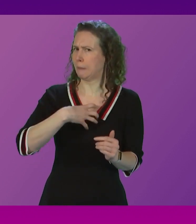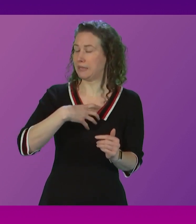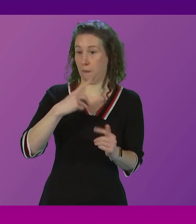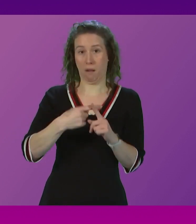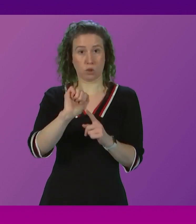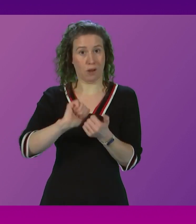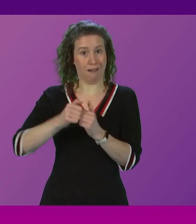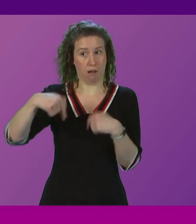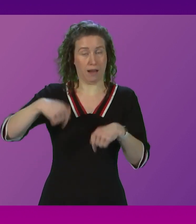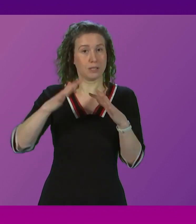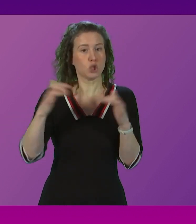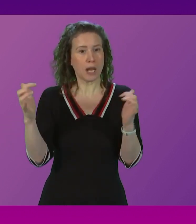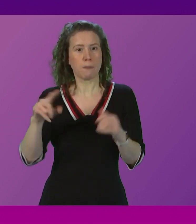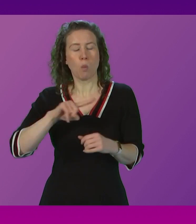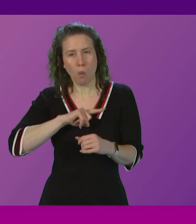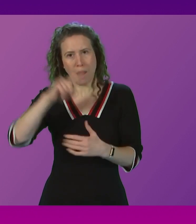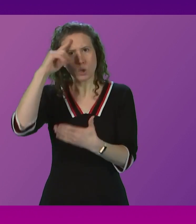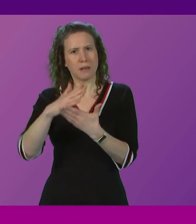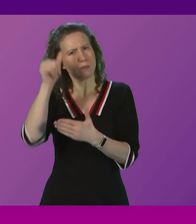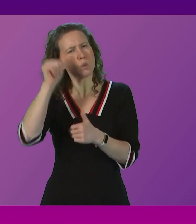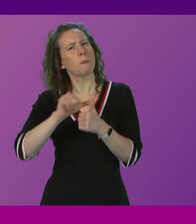allies in the chamber believe that they know better than the public.